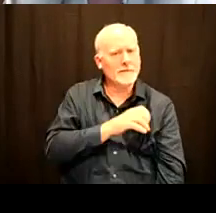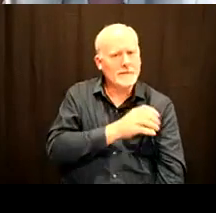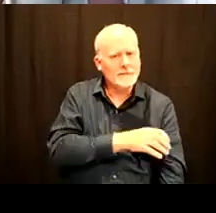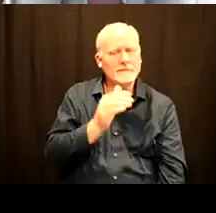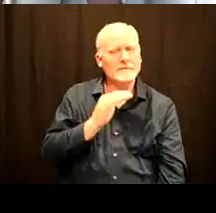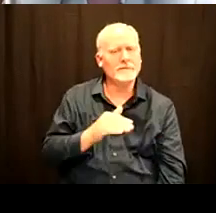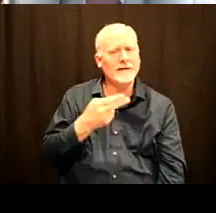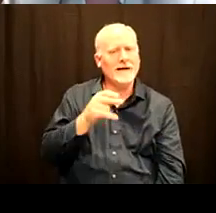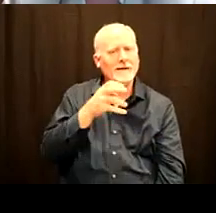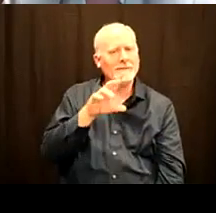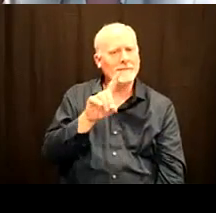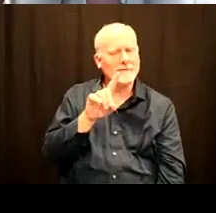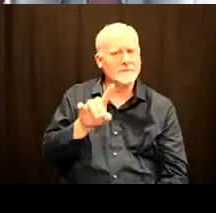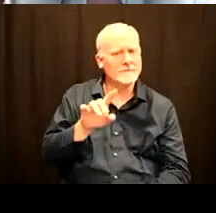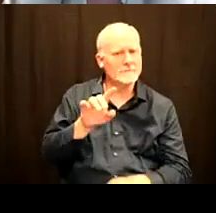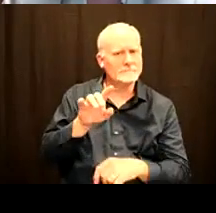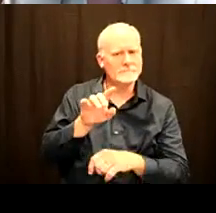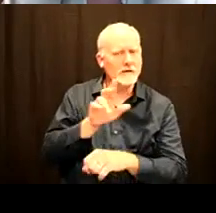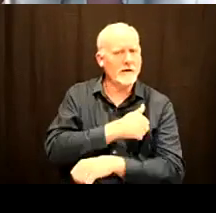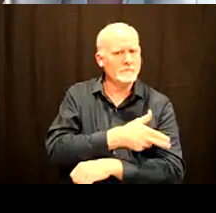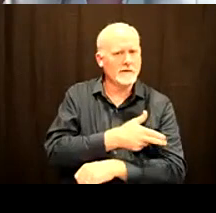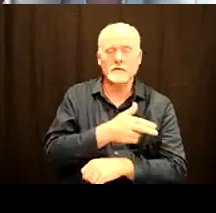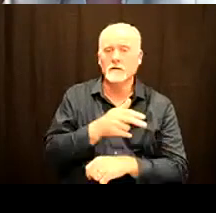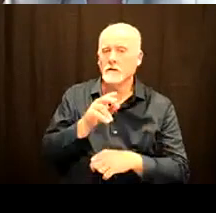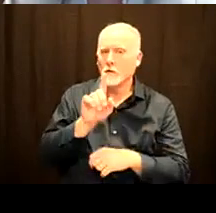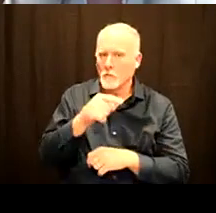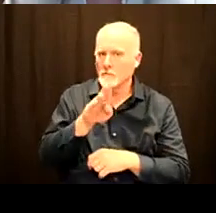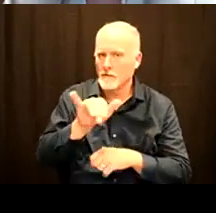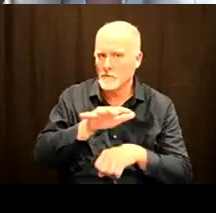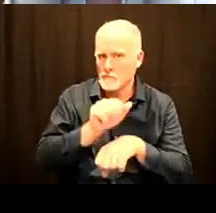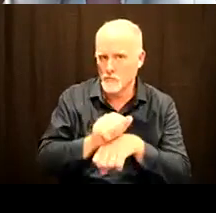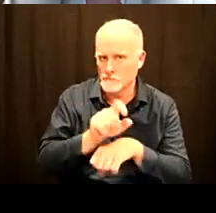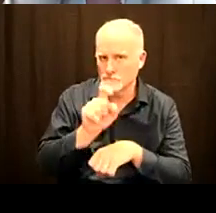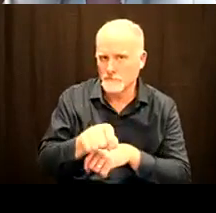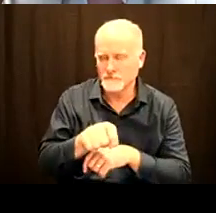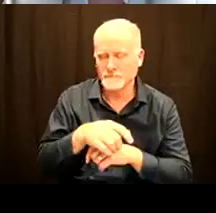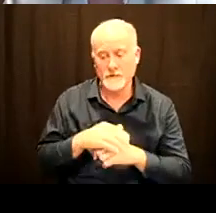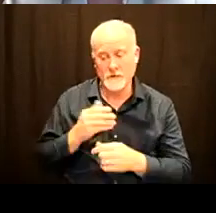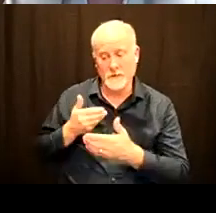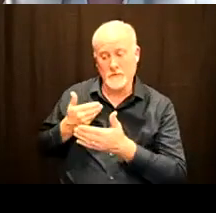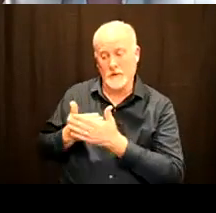by appointment only it's important to keep in mind that close contact testing does not shorten the